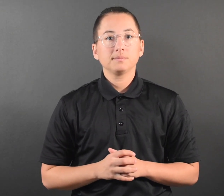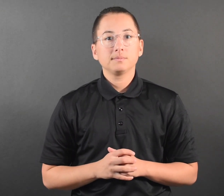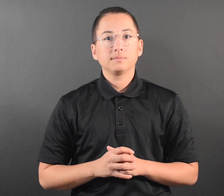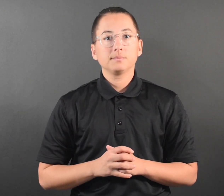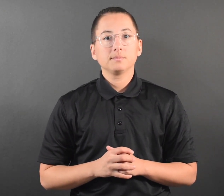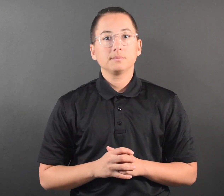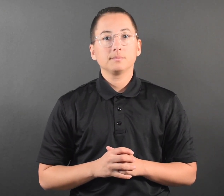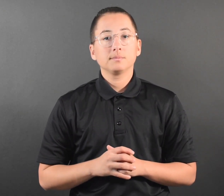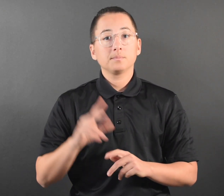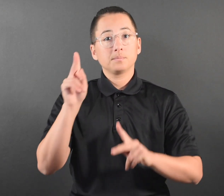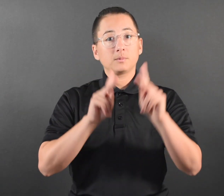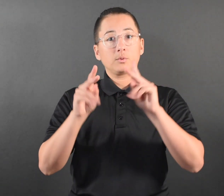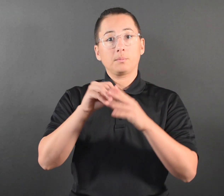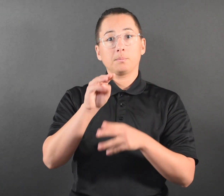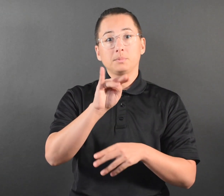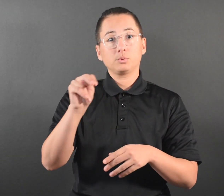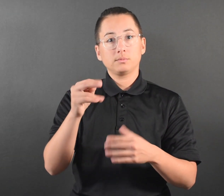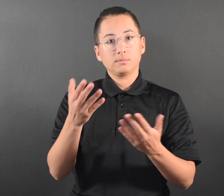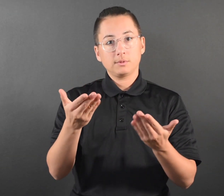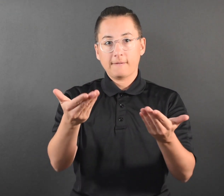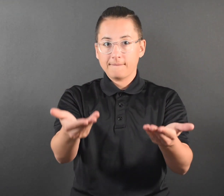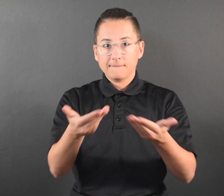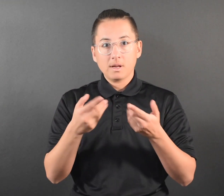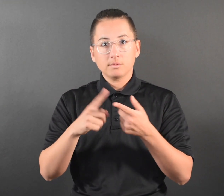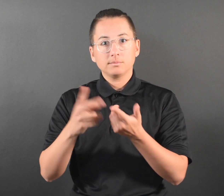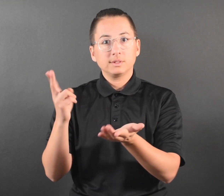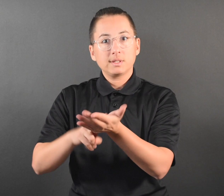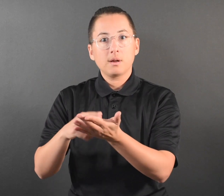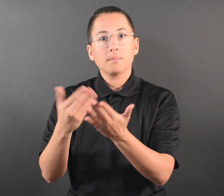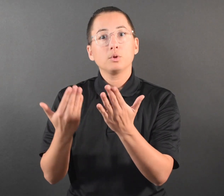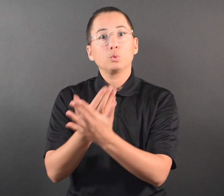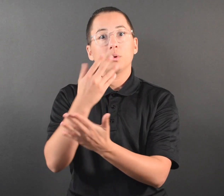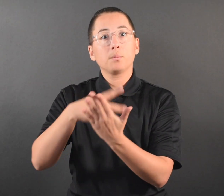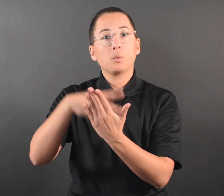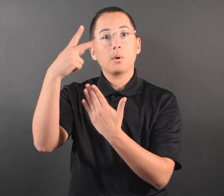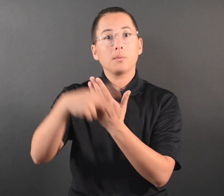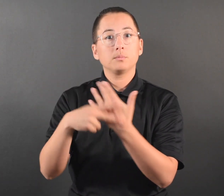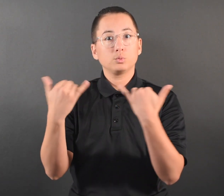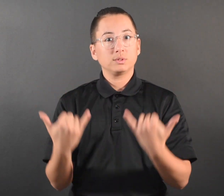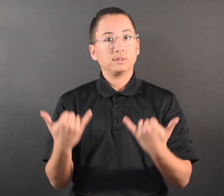People in Minnesota are invited to enroll in a free program today and get started